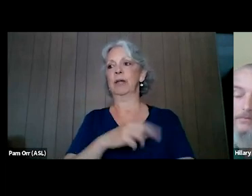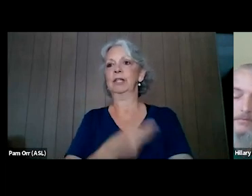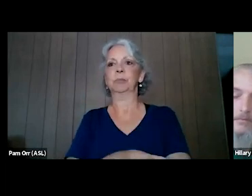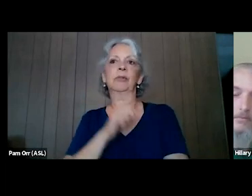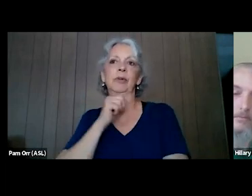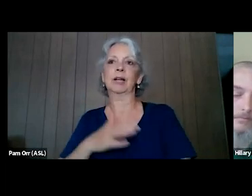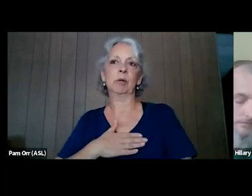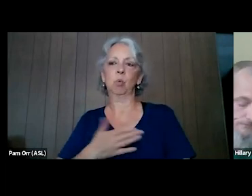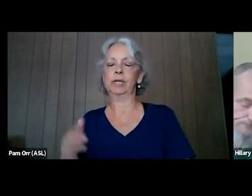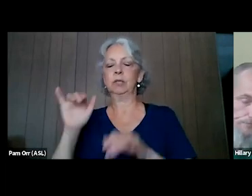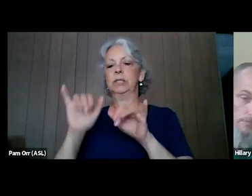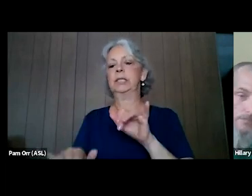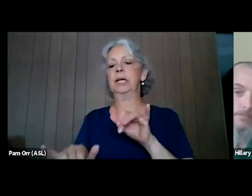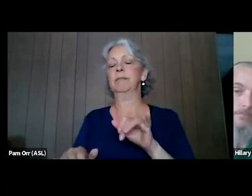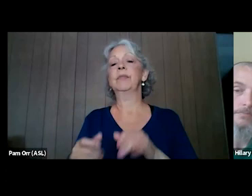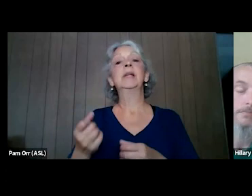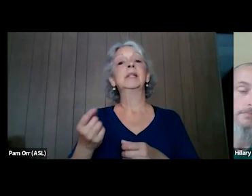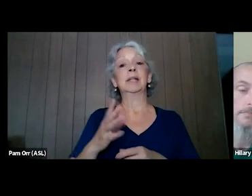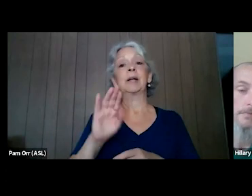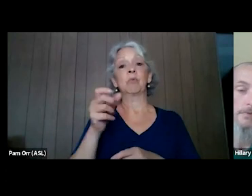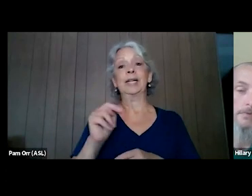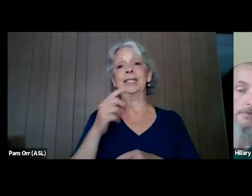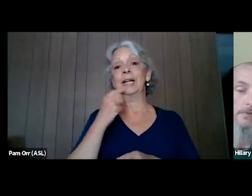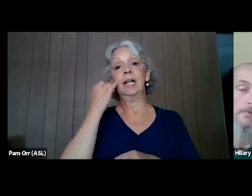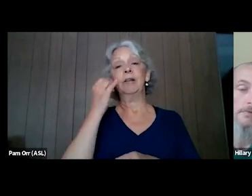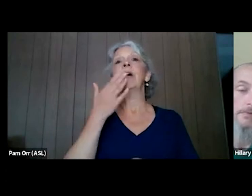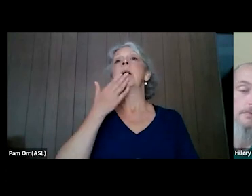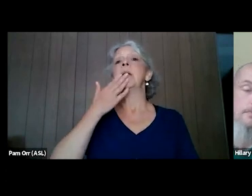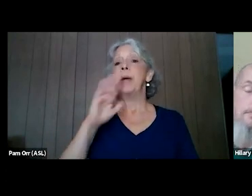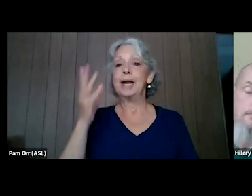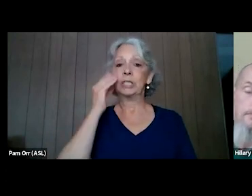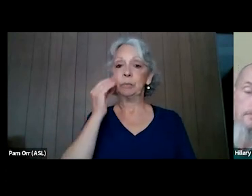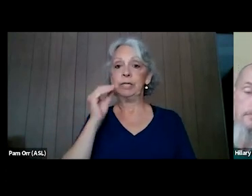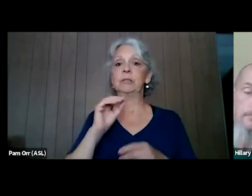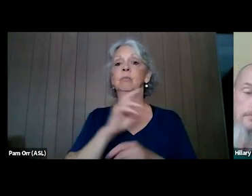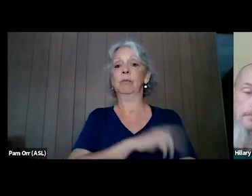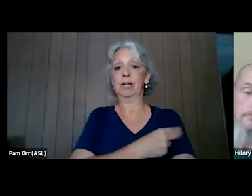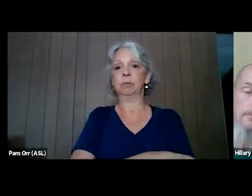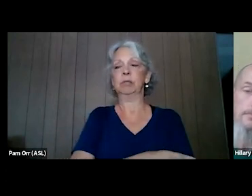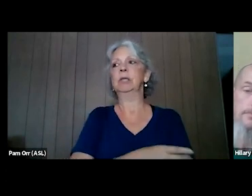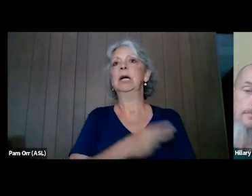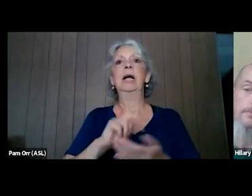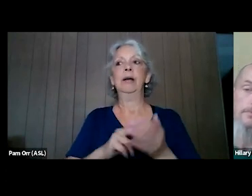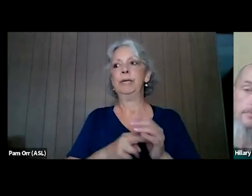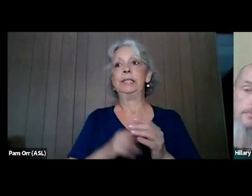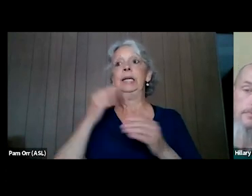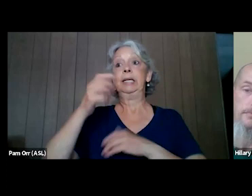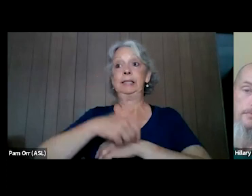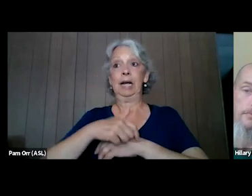when our folks have a bad experience in the hospital, it makes it even less likely for patients to go to the hospital when they're in a dire emergency.